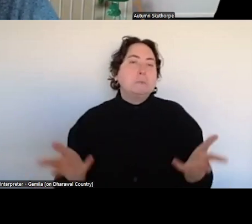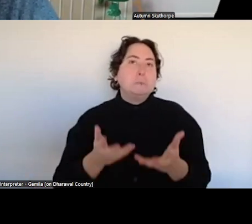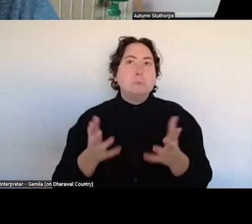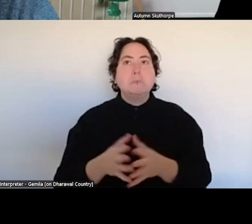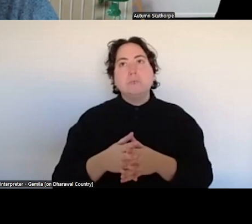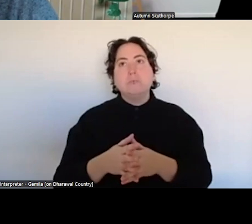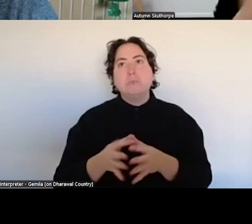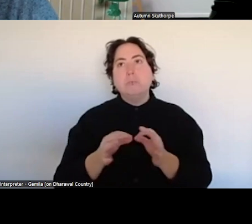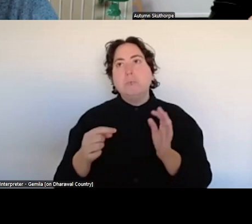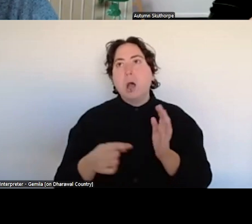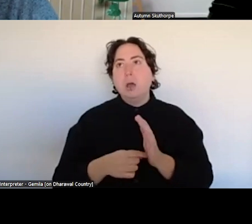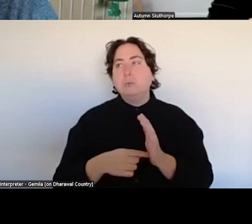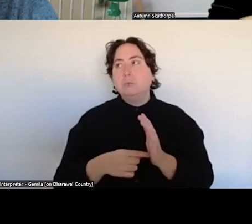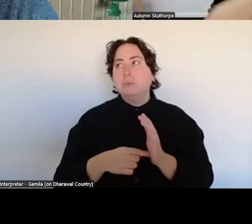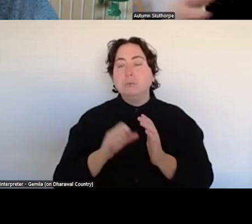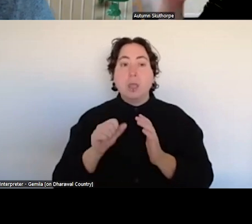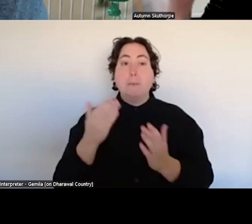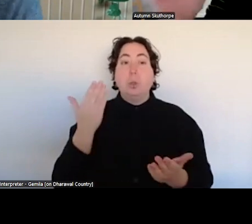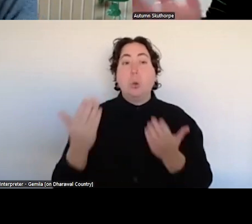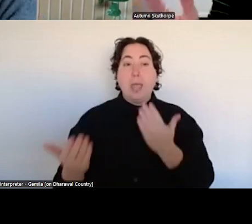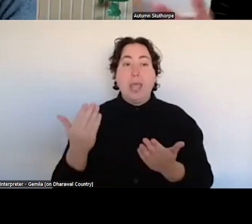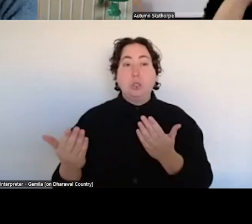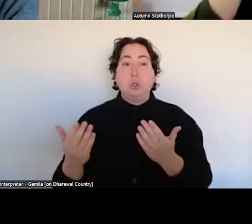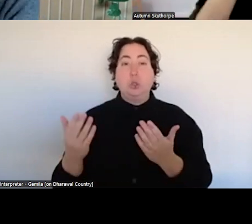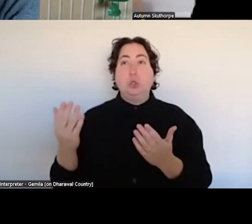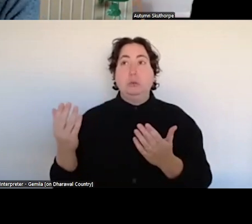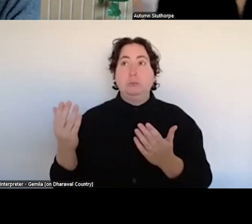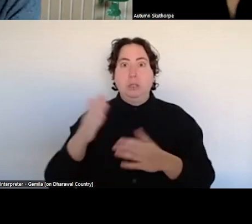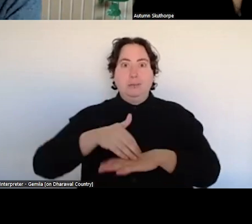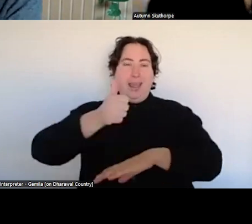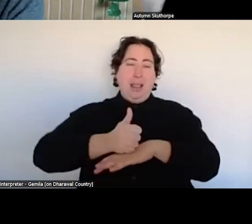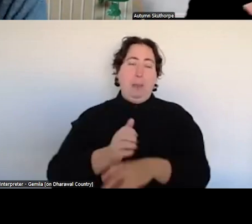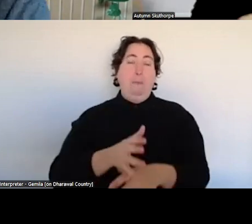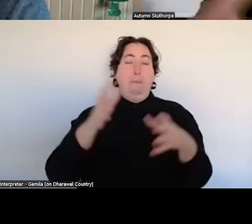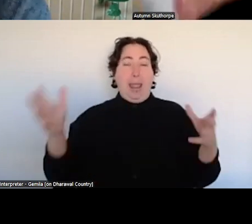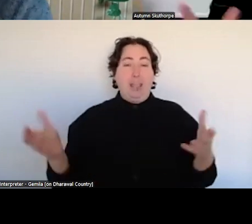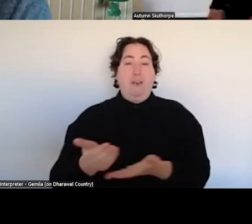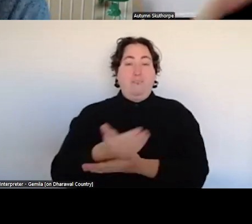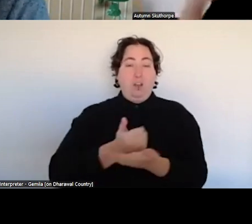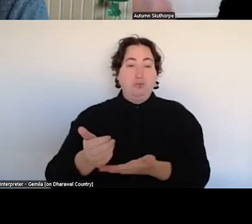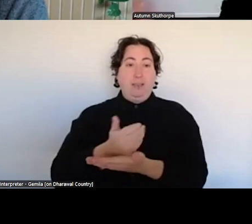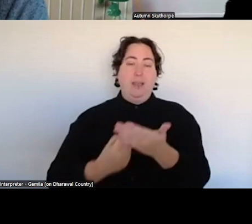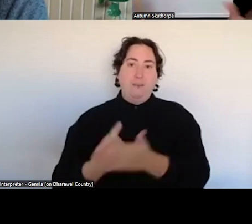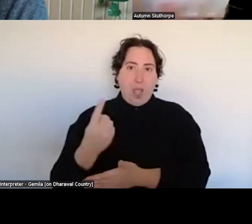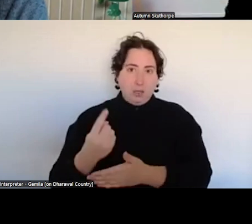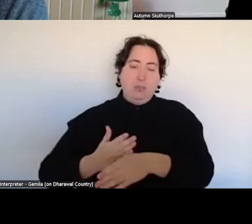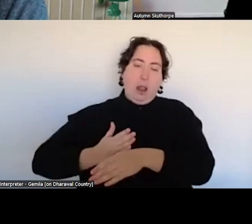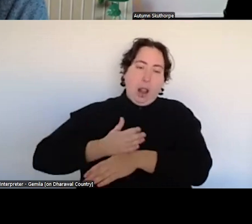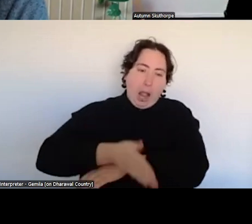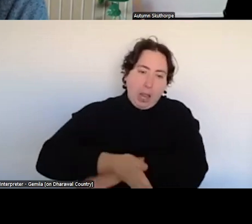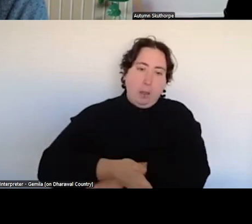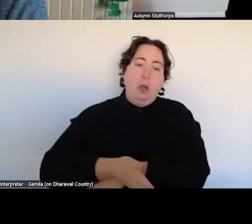But that compared to creating a major fundraiser and the labour and expense and things like that,